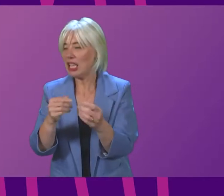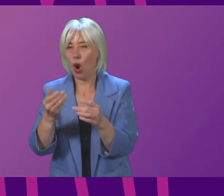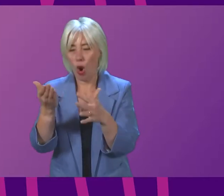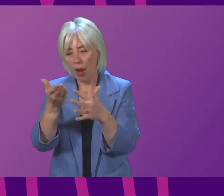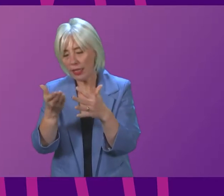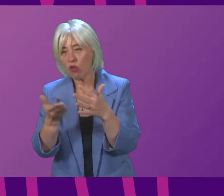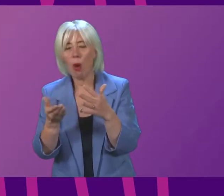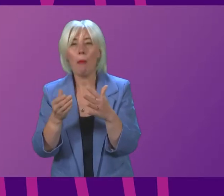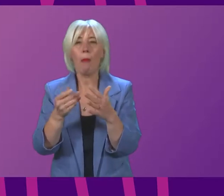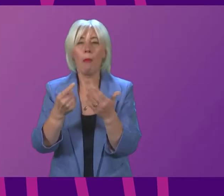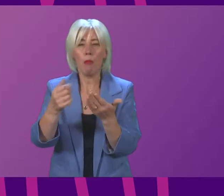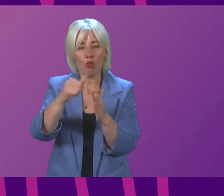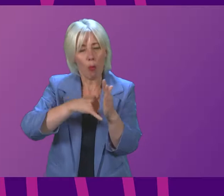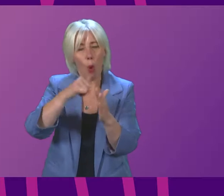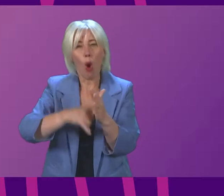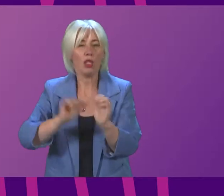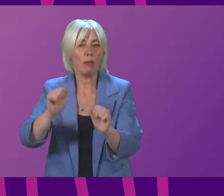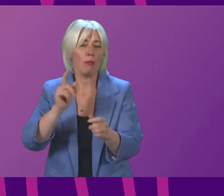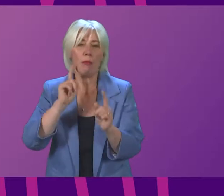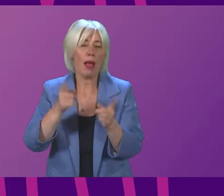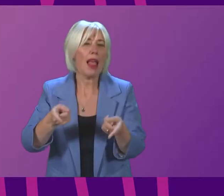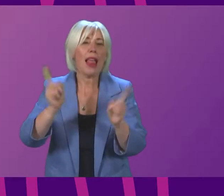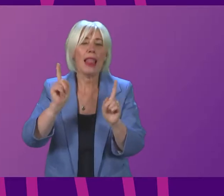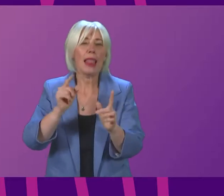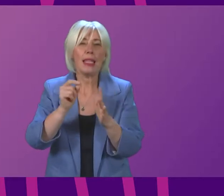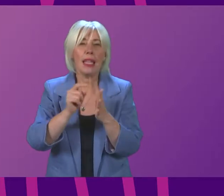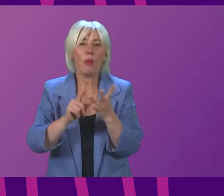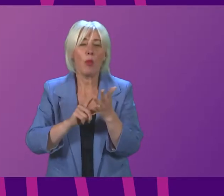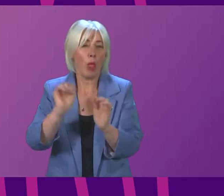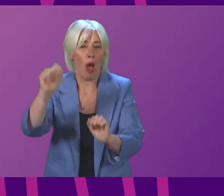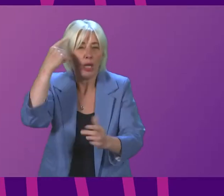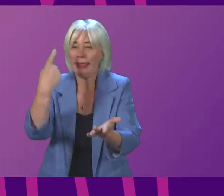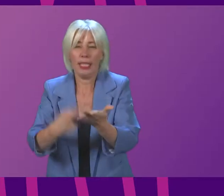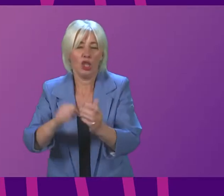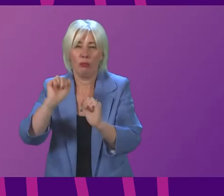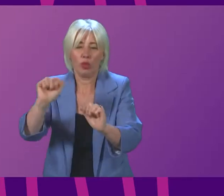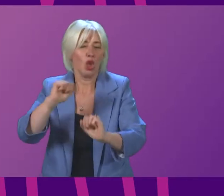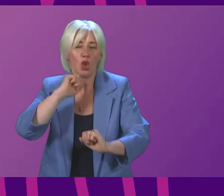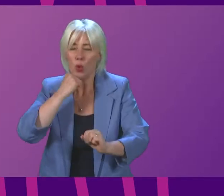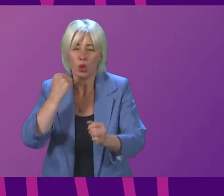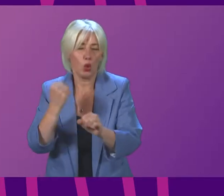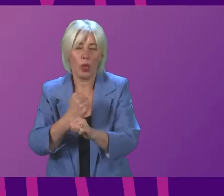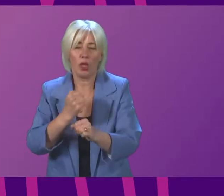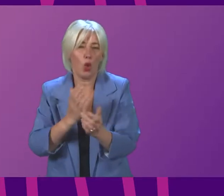choices that Lady Poole will be able to make, and I am quite sure that she will consider the representations that are made in the course of our discussion on this parliamentary statement